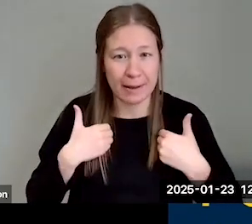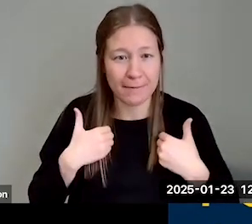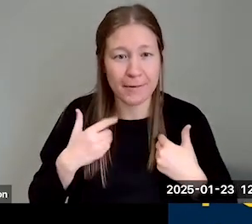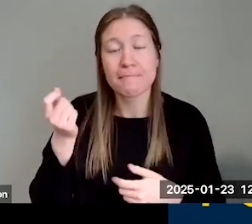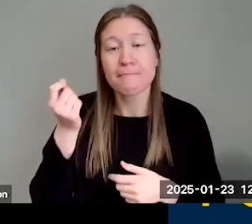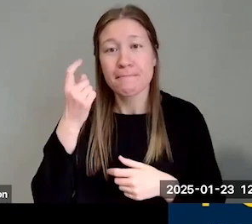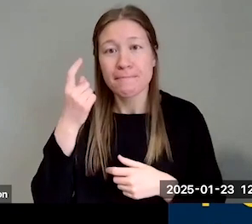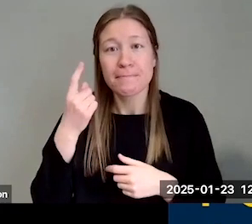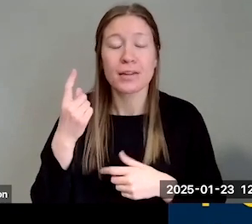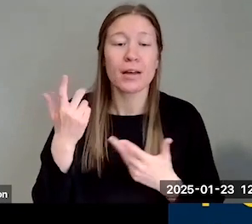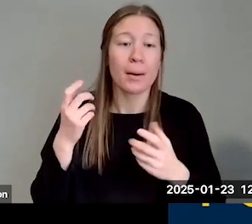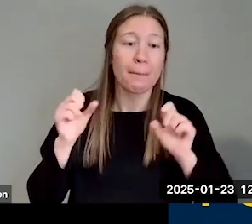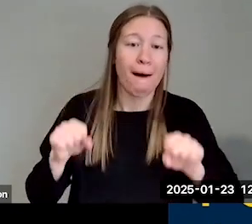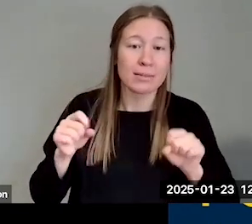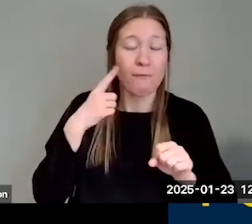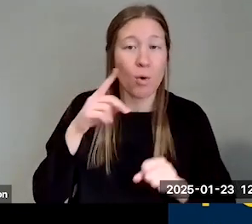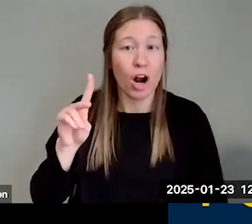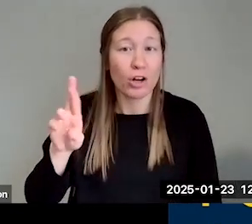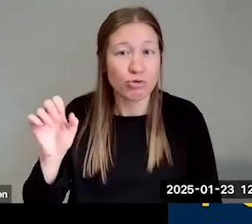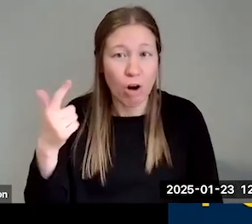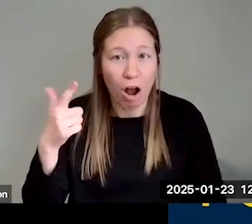does drug testing and an employee